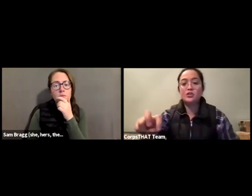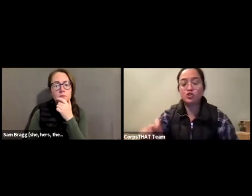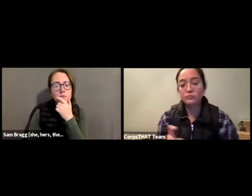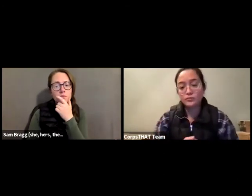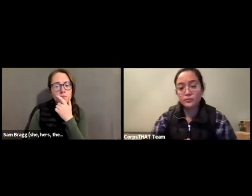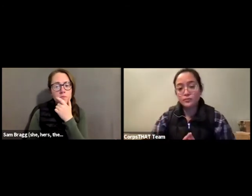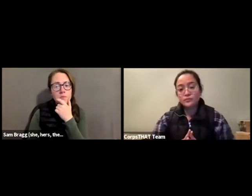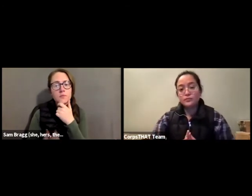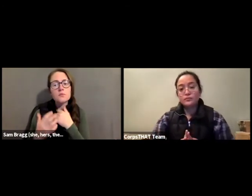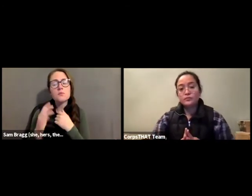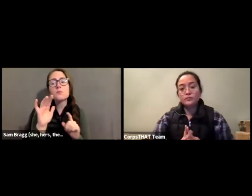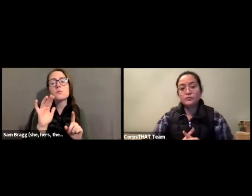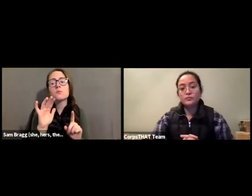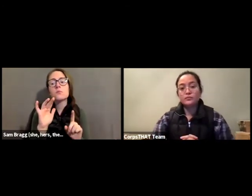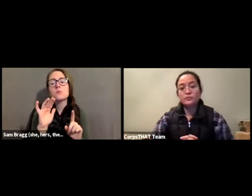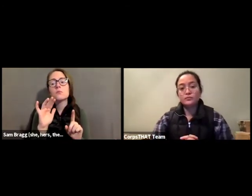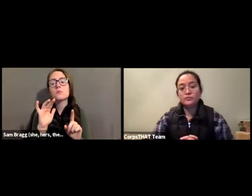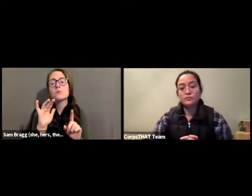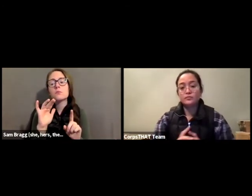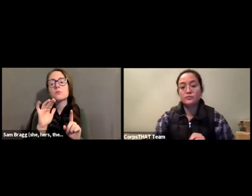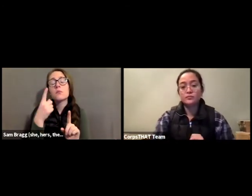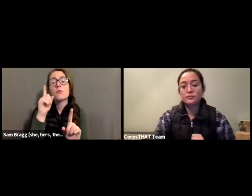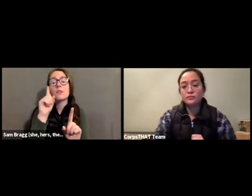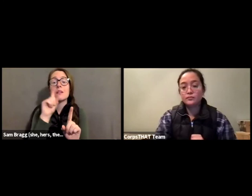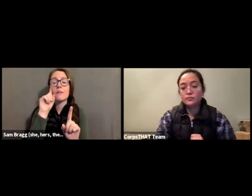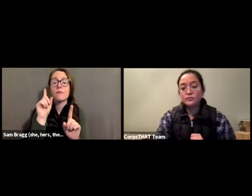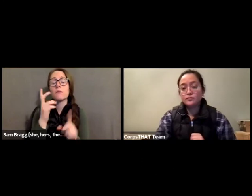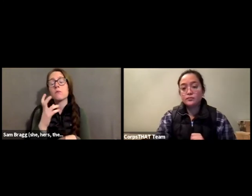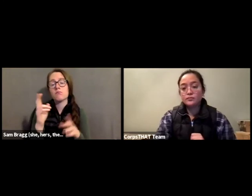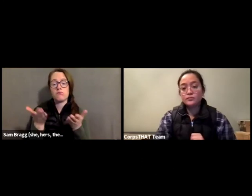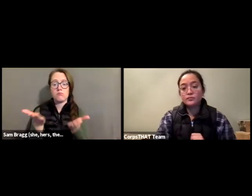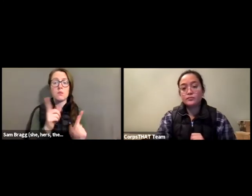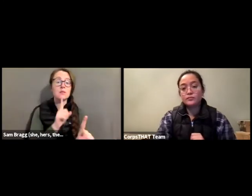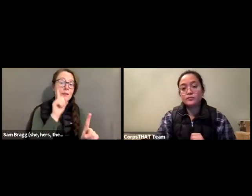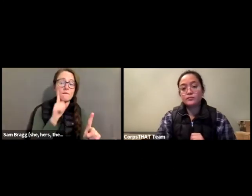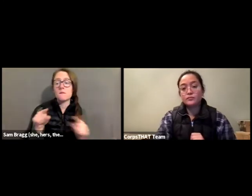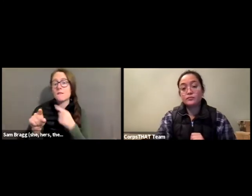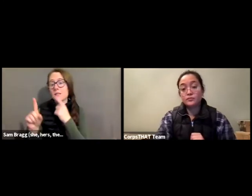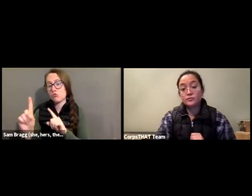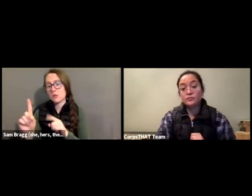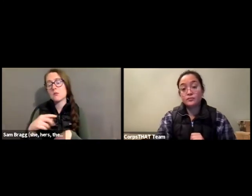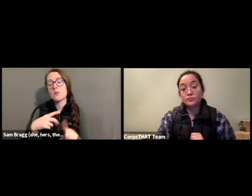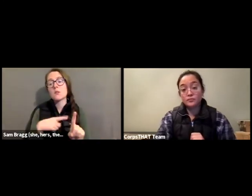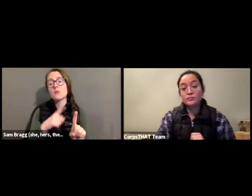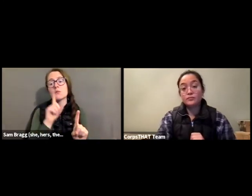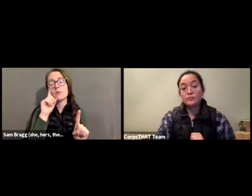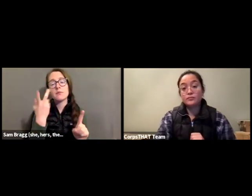the same program same design of a program but with those instructors the services that